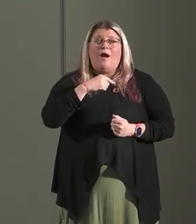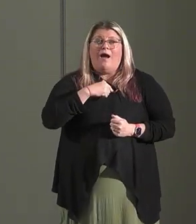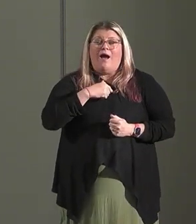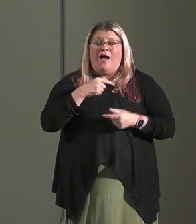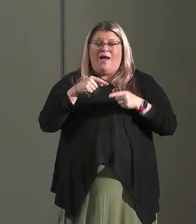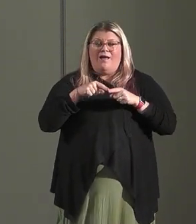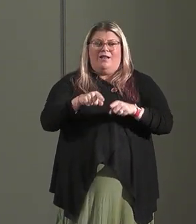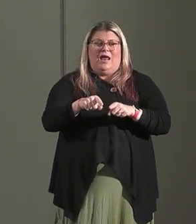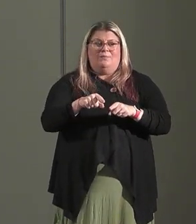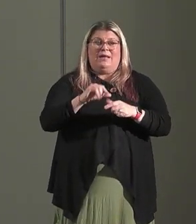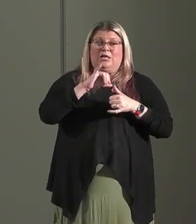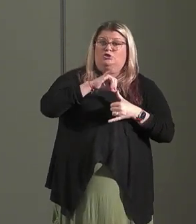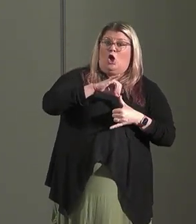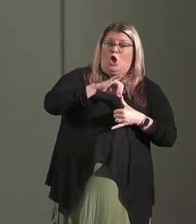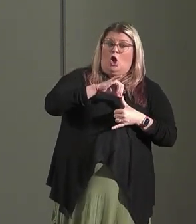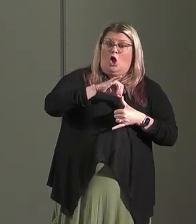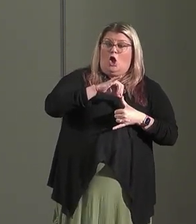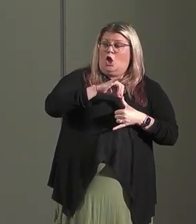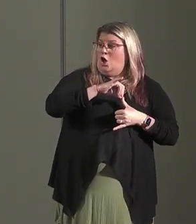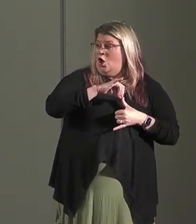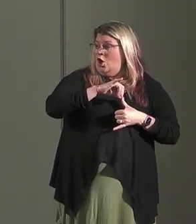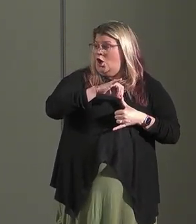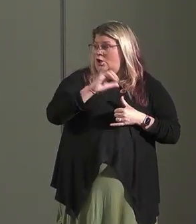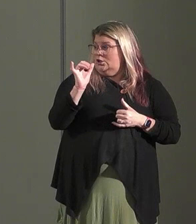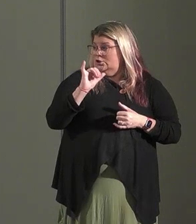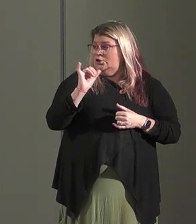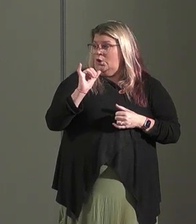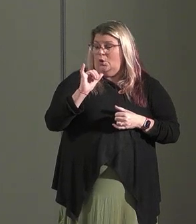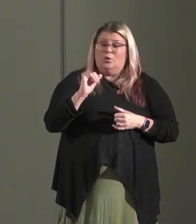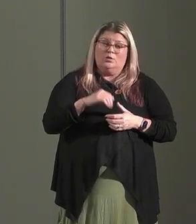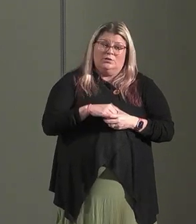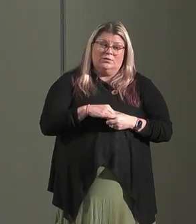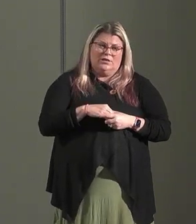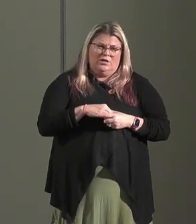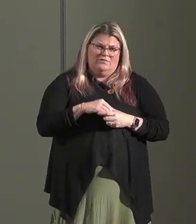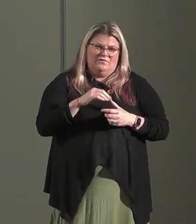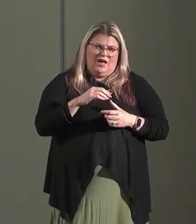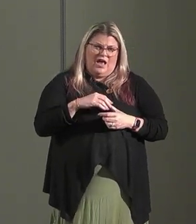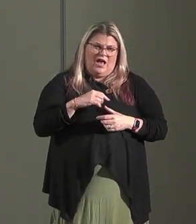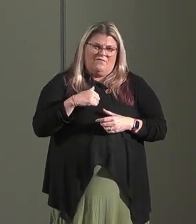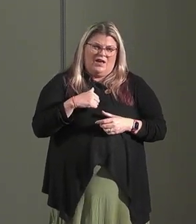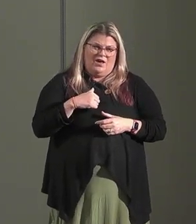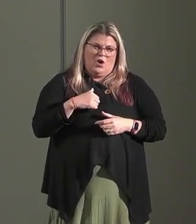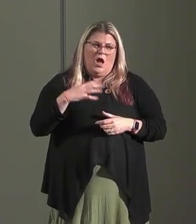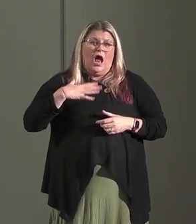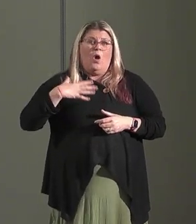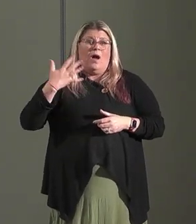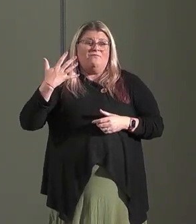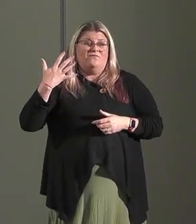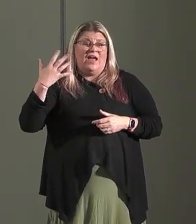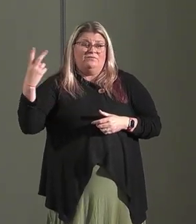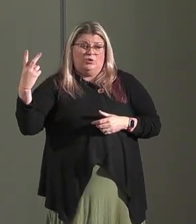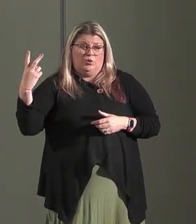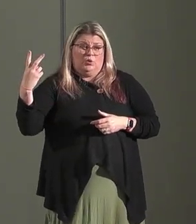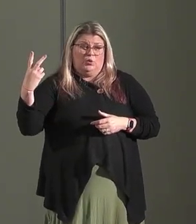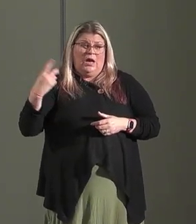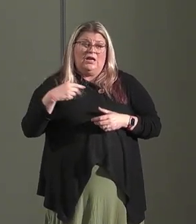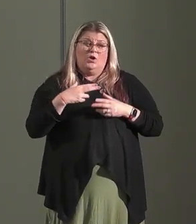called tall if I have to say that. >> ALAN: It is all relative; right?